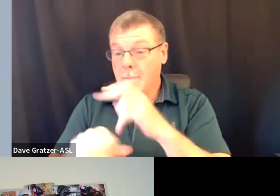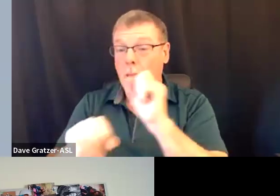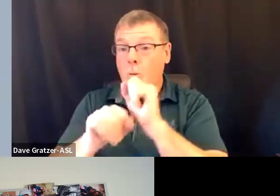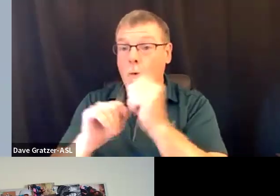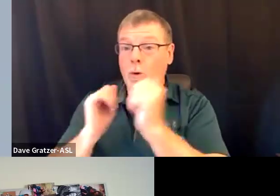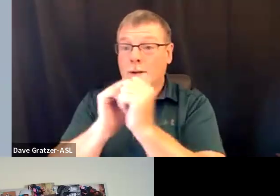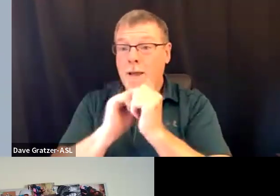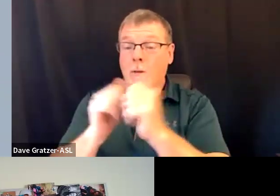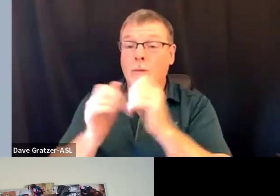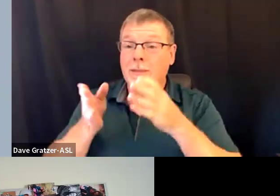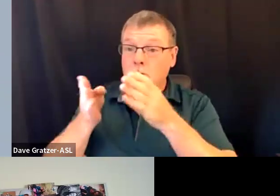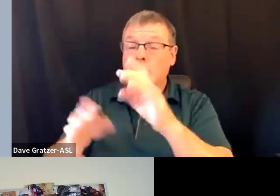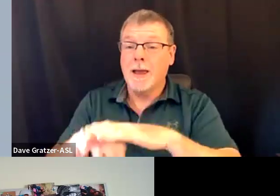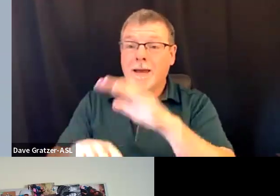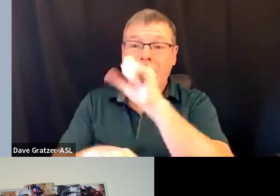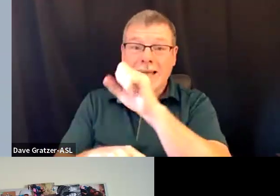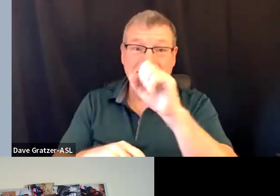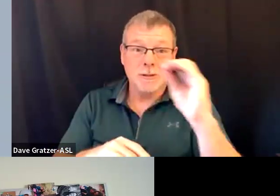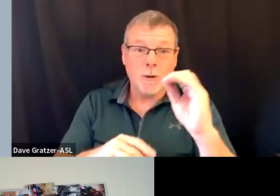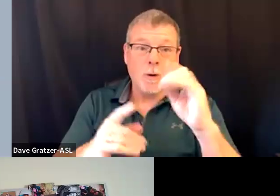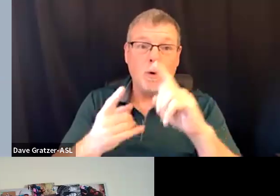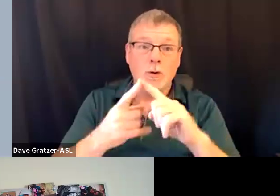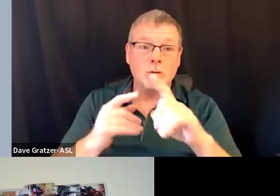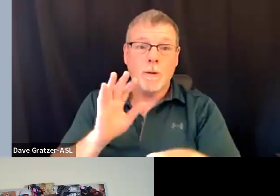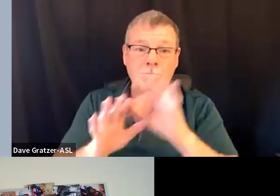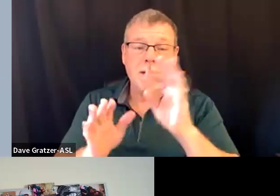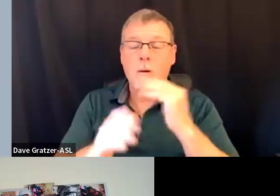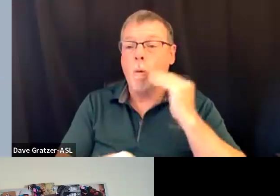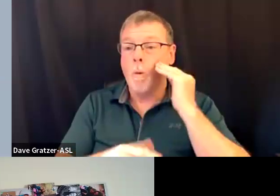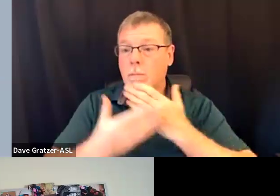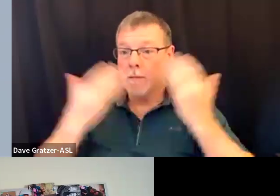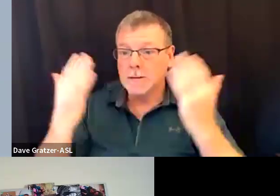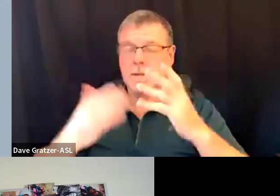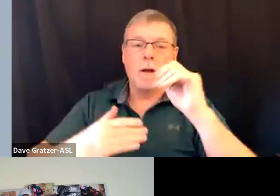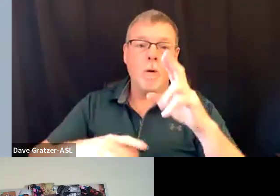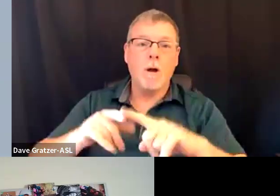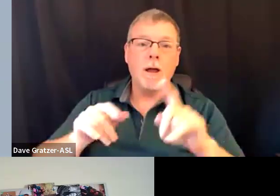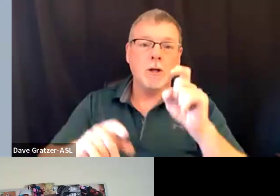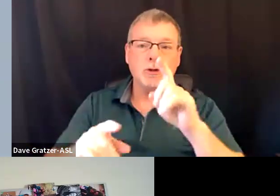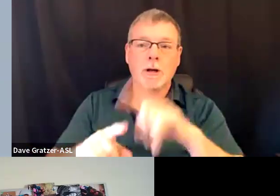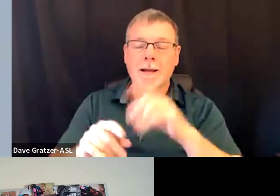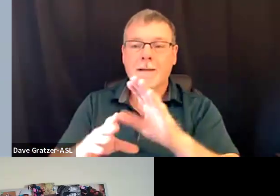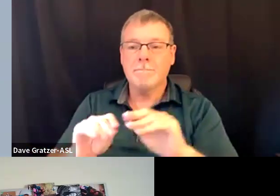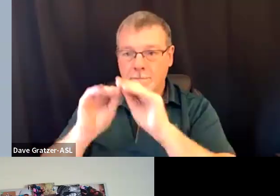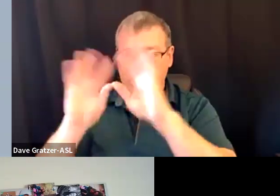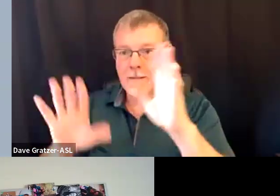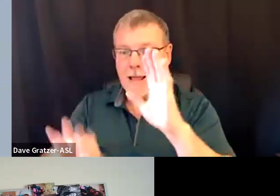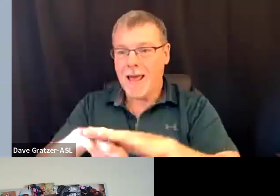that have SSO funding to assist verifying clients as homeless or can PATH providers verify clients as homeless on their own?